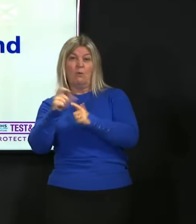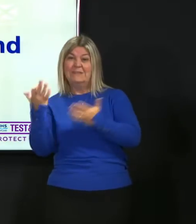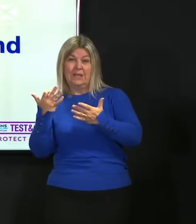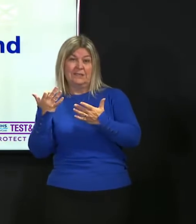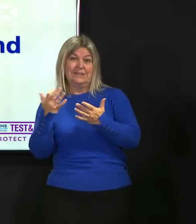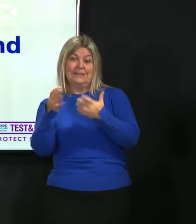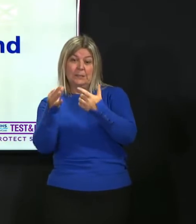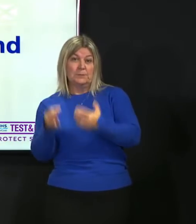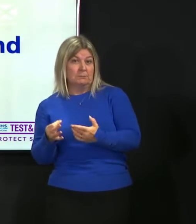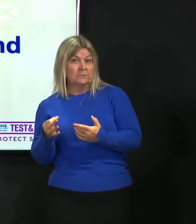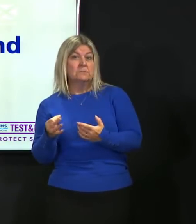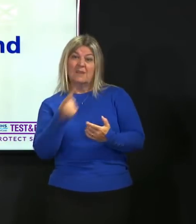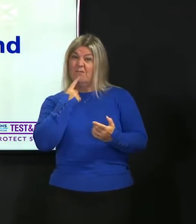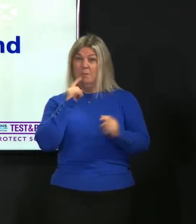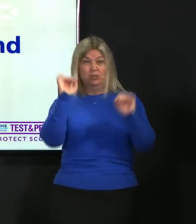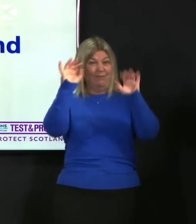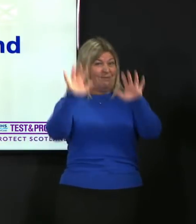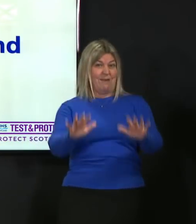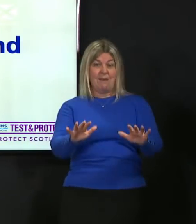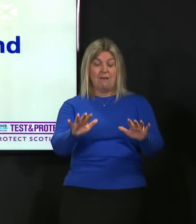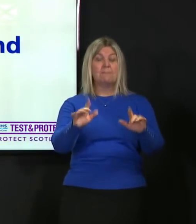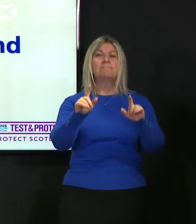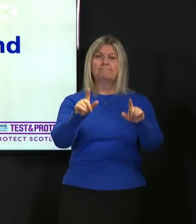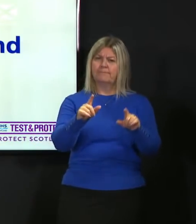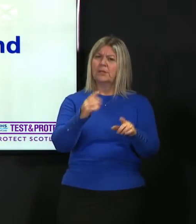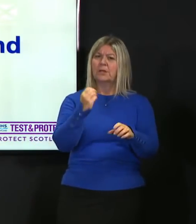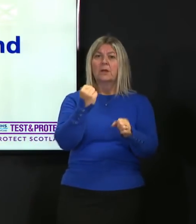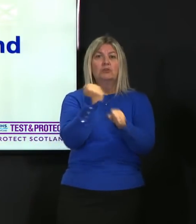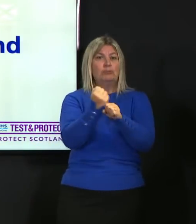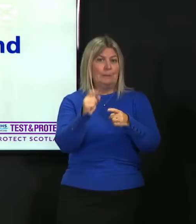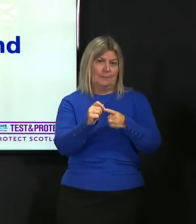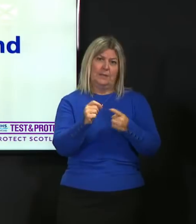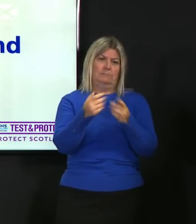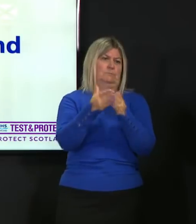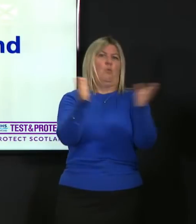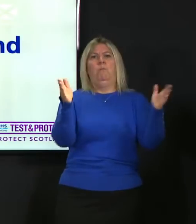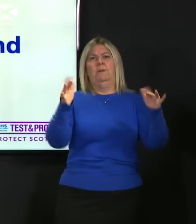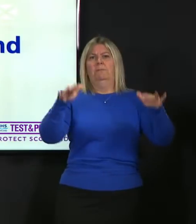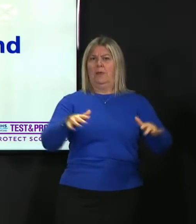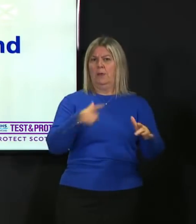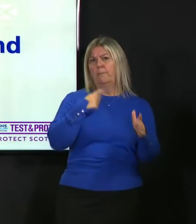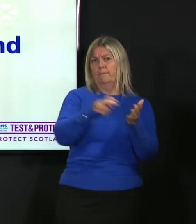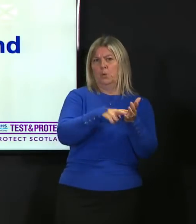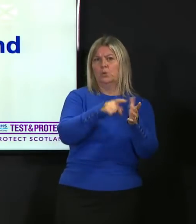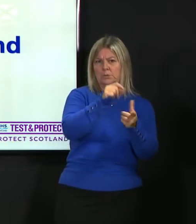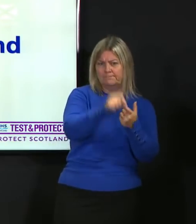and of course the general practitioners have been opened. Optometry and Opticians have